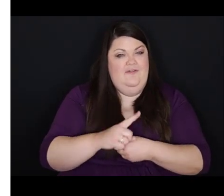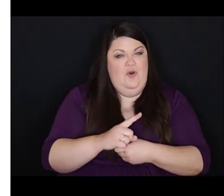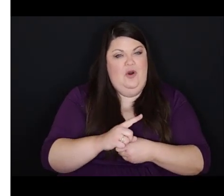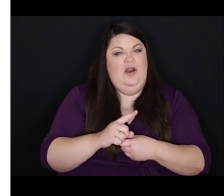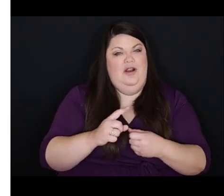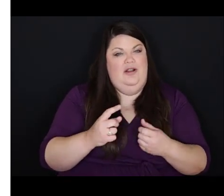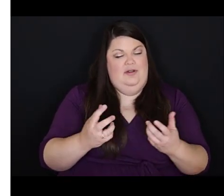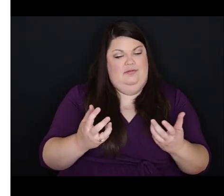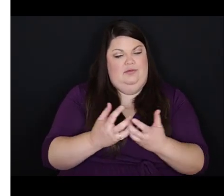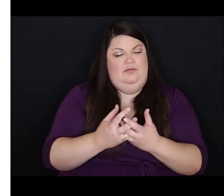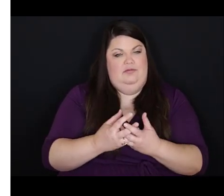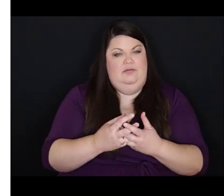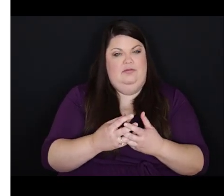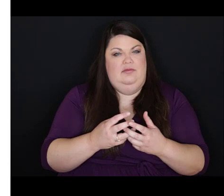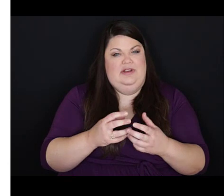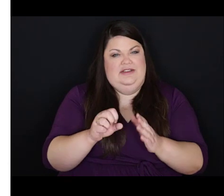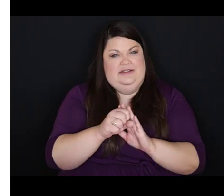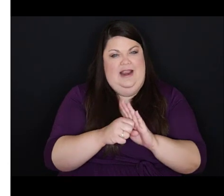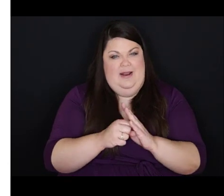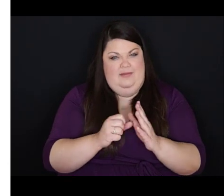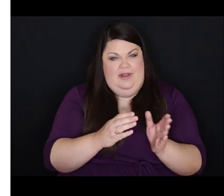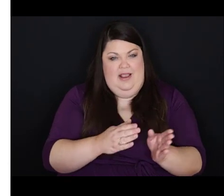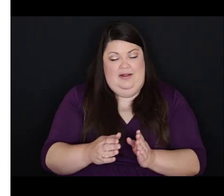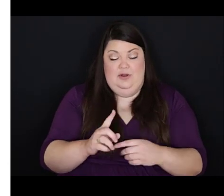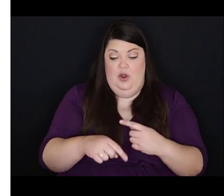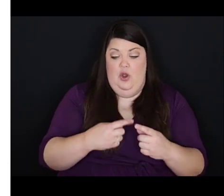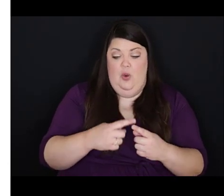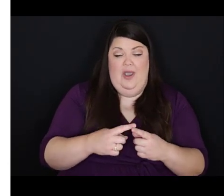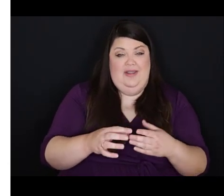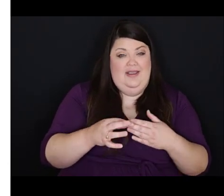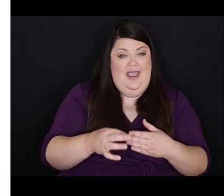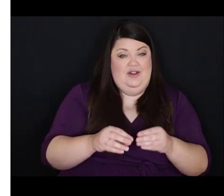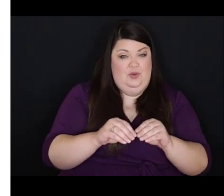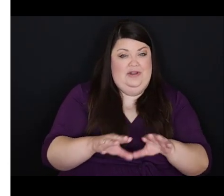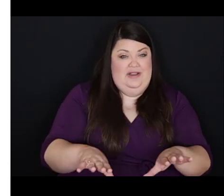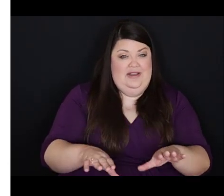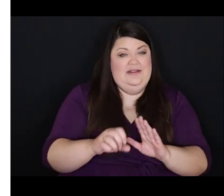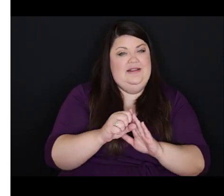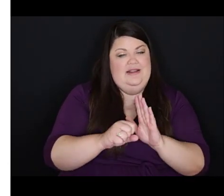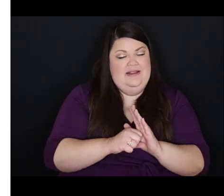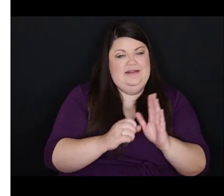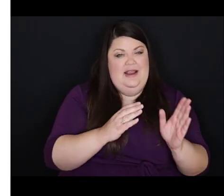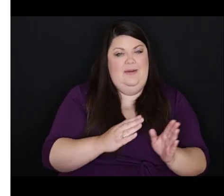Once the joint guidance is released, the State Plan Steering Committee will develop training,